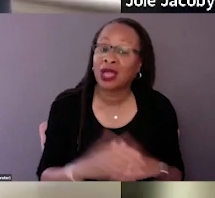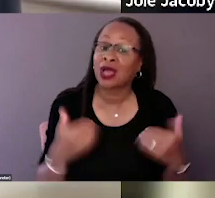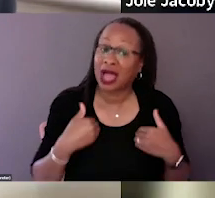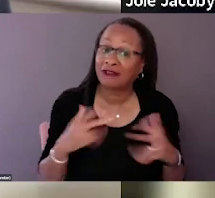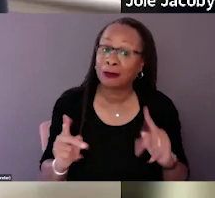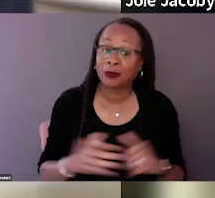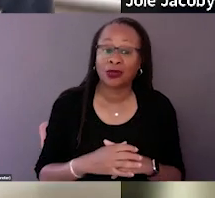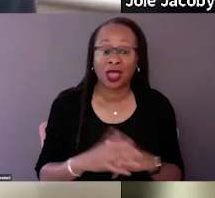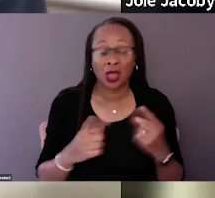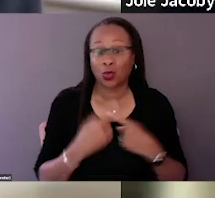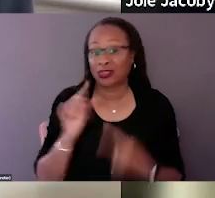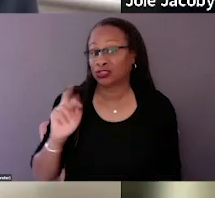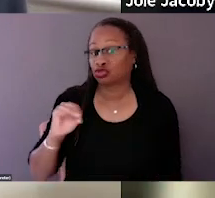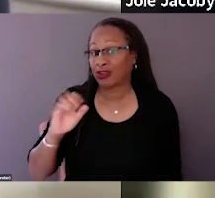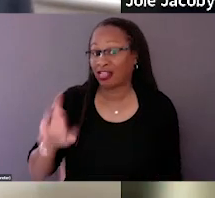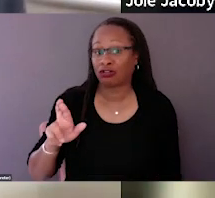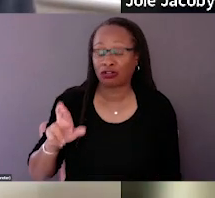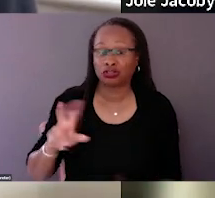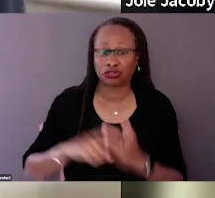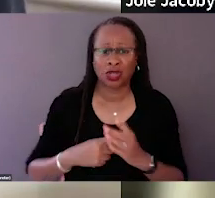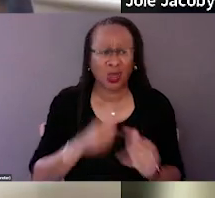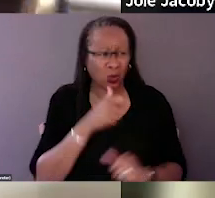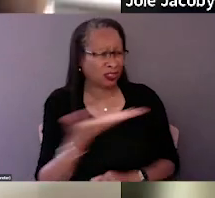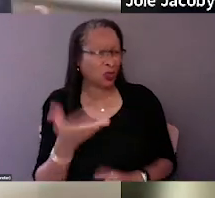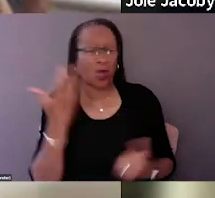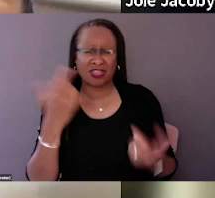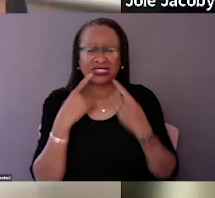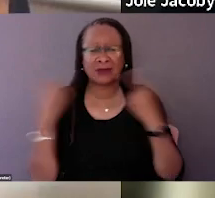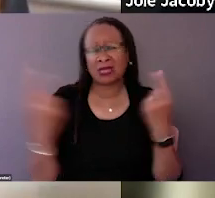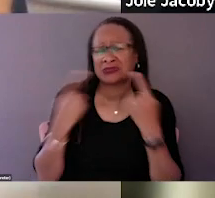it's all, "Who are these? "Why they only got celebrities. Black Twitter's everybody." And then it's like, well if you just wait